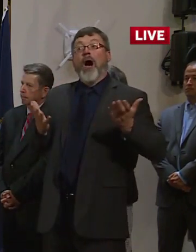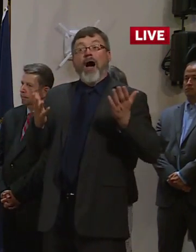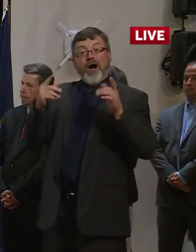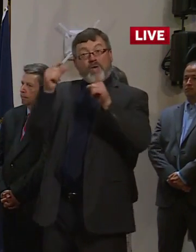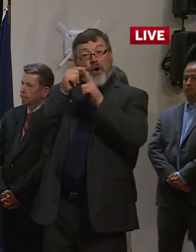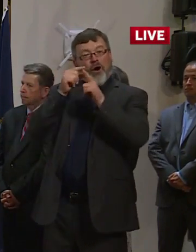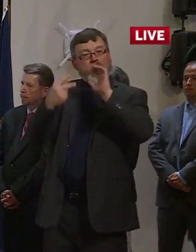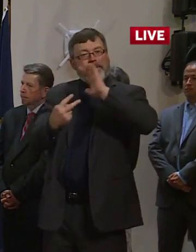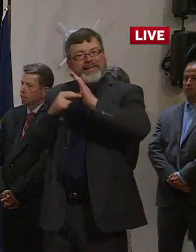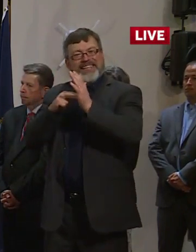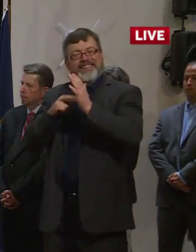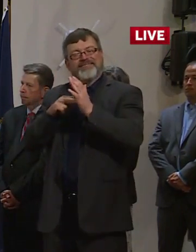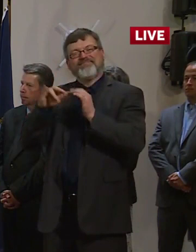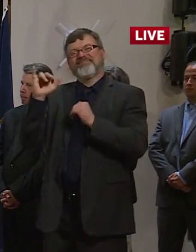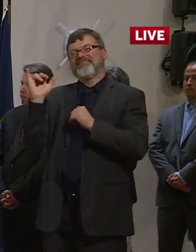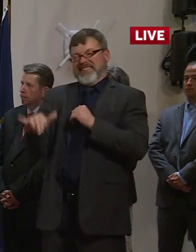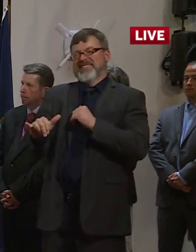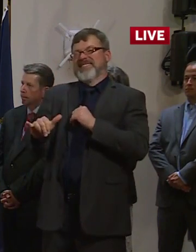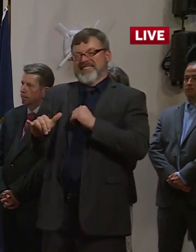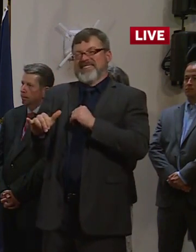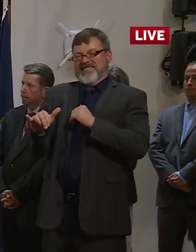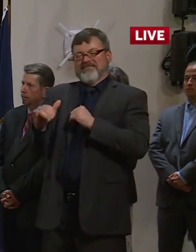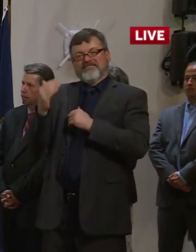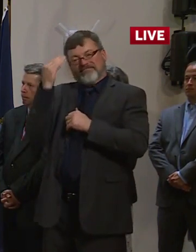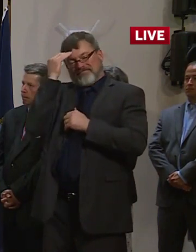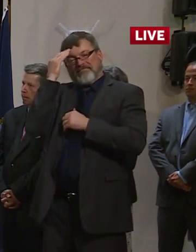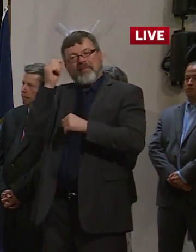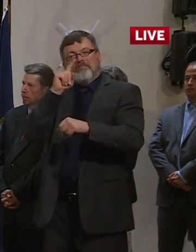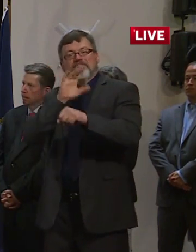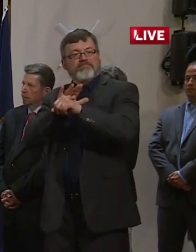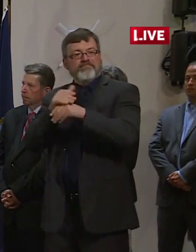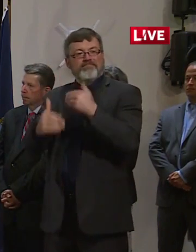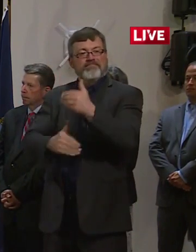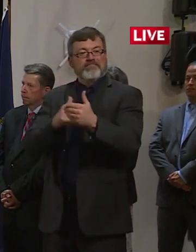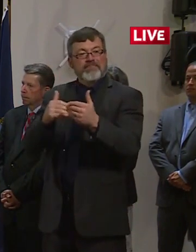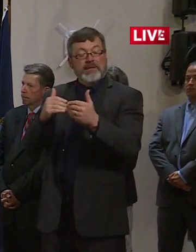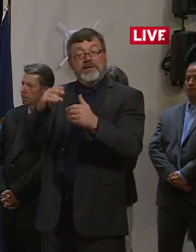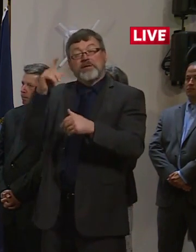WHO KNOWS ANYTHING ABOUT WHAT IT MEANS TO BE A VERMONTER.